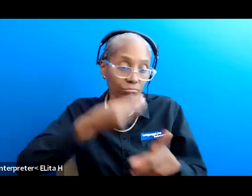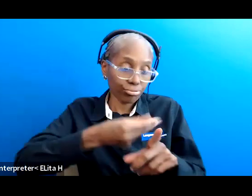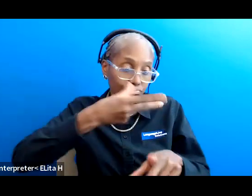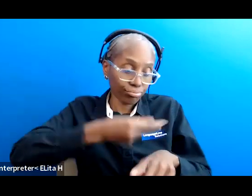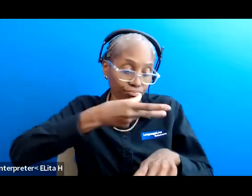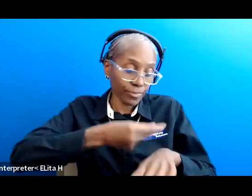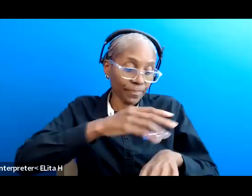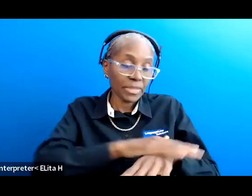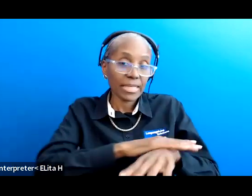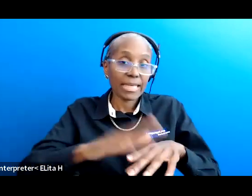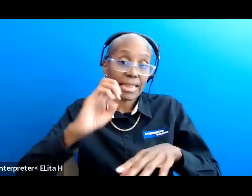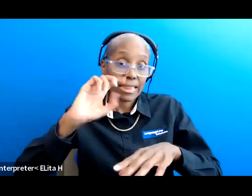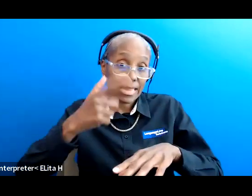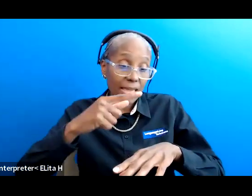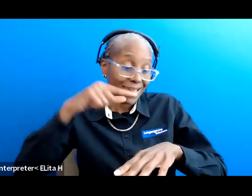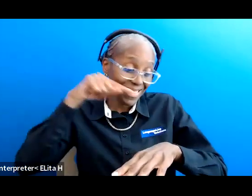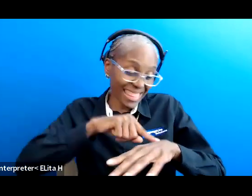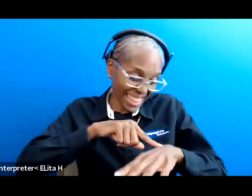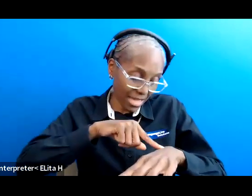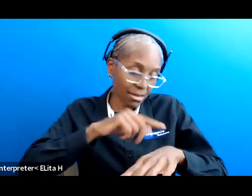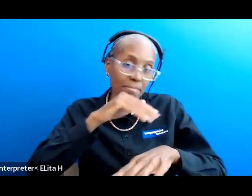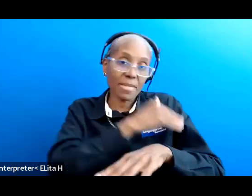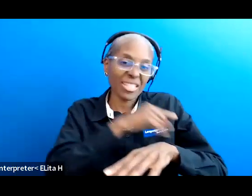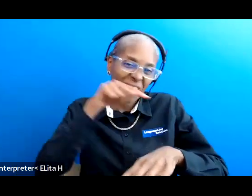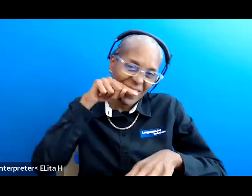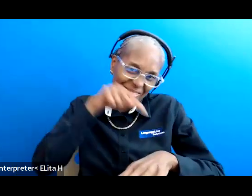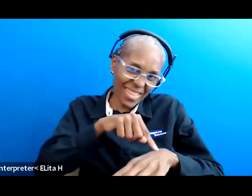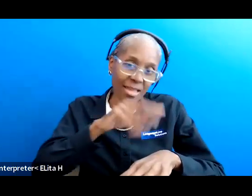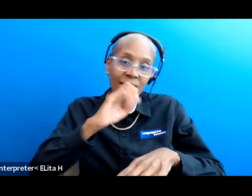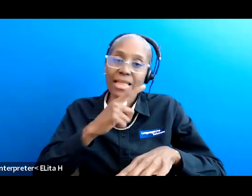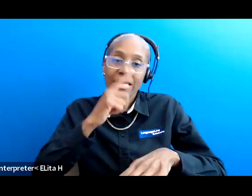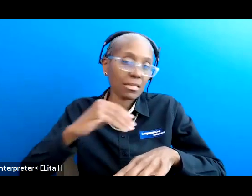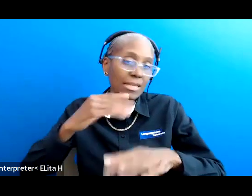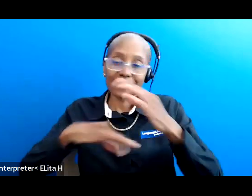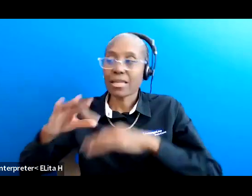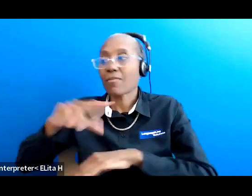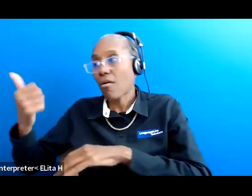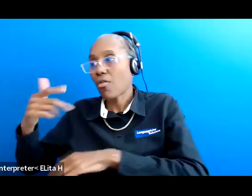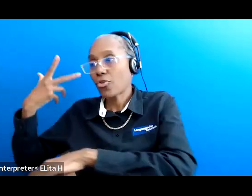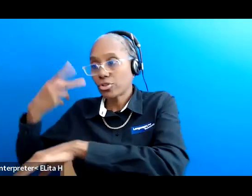affect that muscle in that leg. It's not going to flow throughout your whole body in particular.